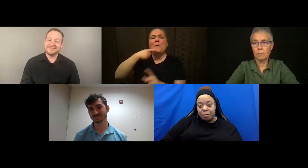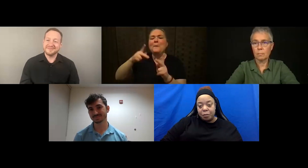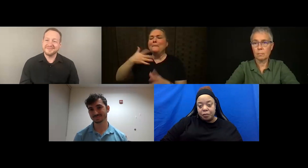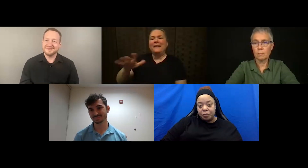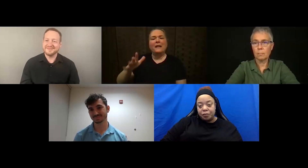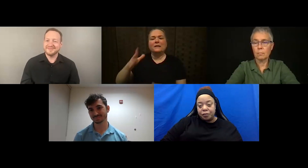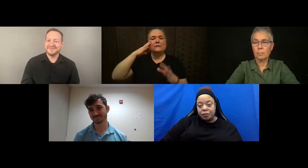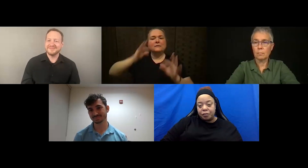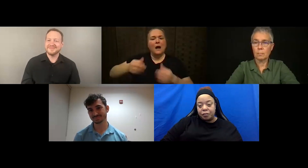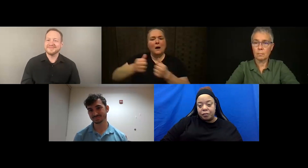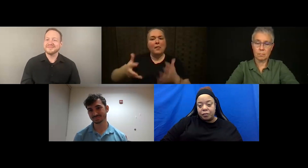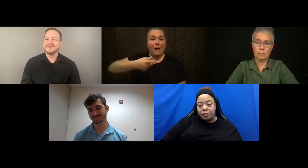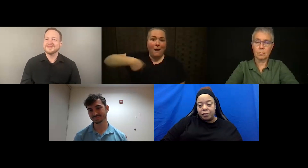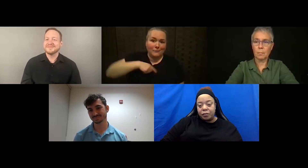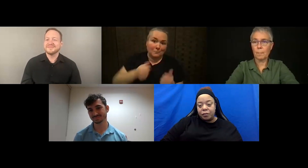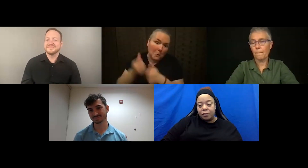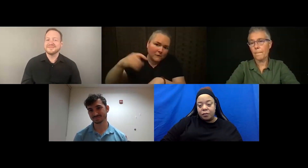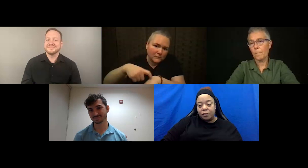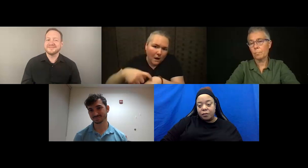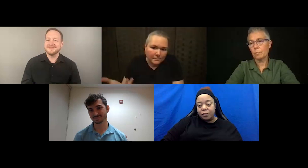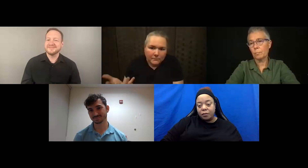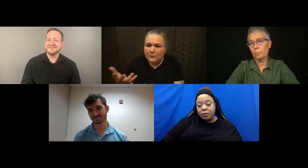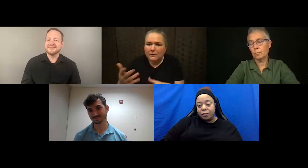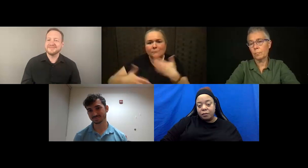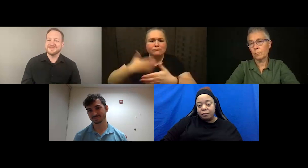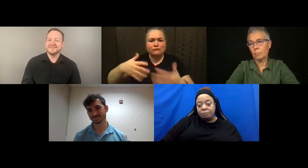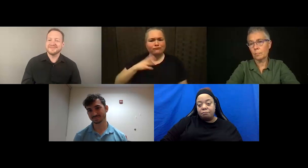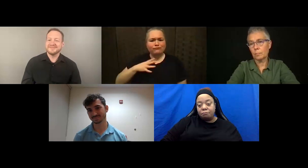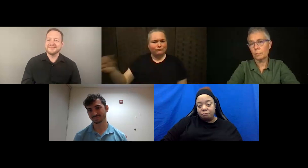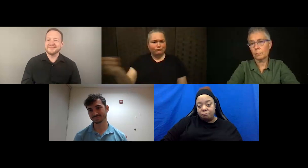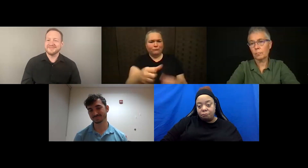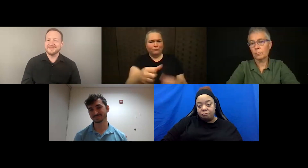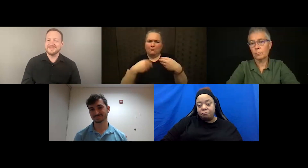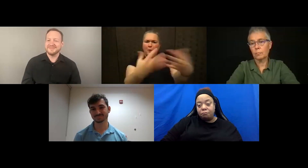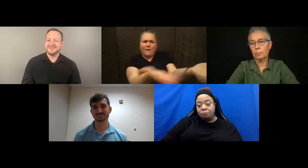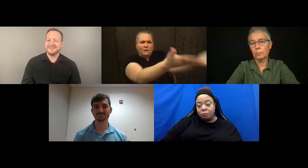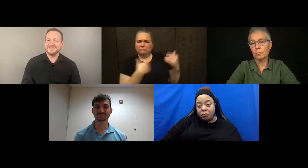that could be where it's headed. Hearing people can't decide for us, but they deciding things for